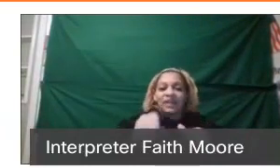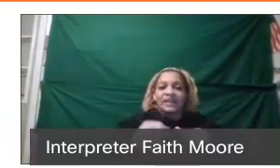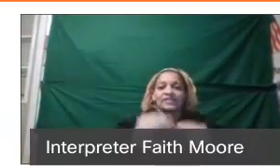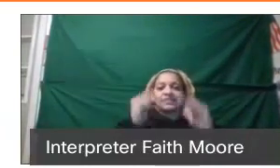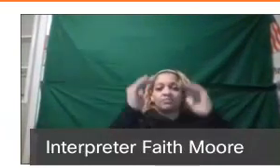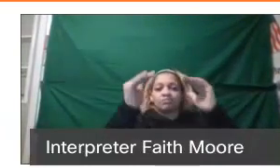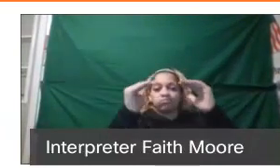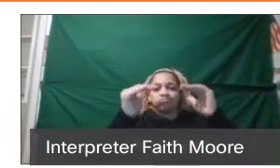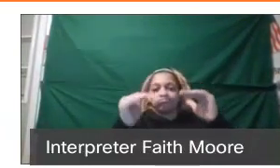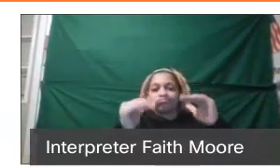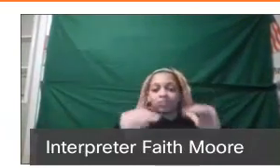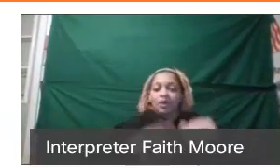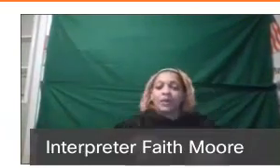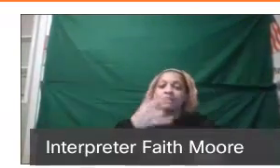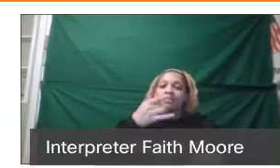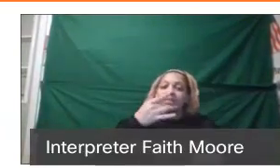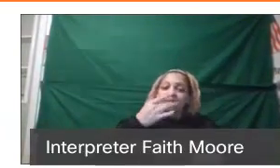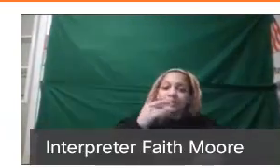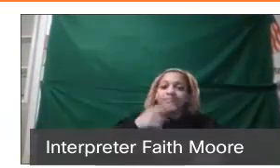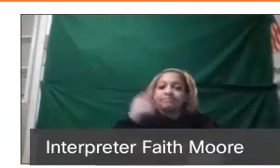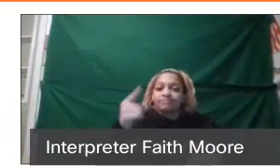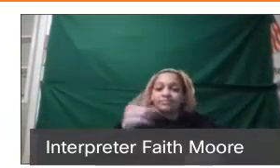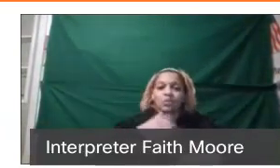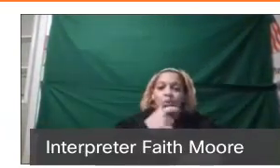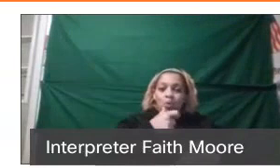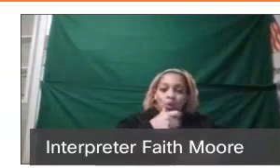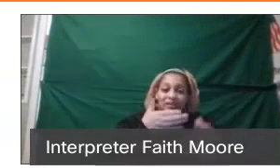Which vehicle has the right way you guys agree you know what I mean?